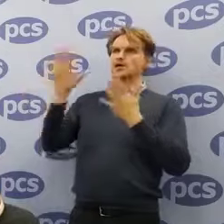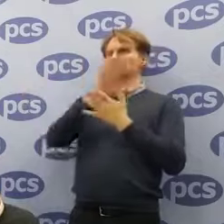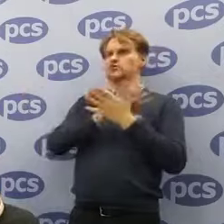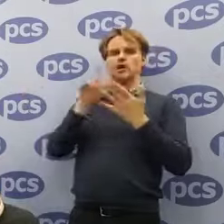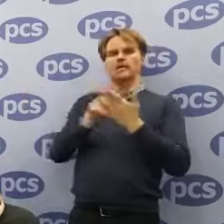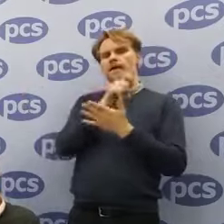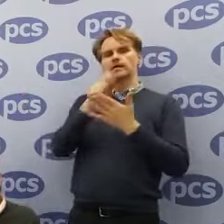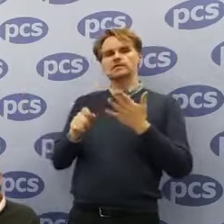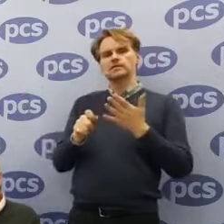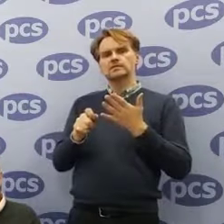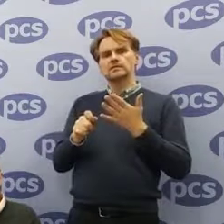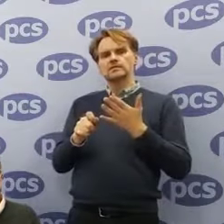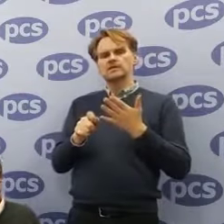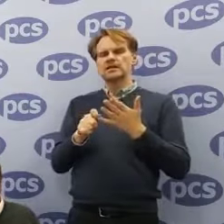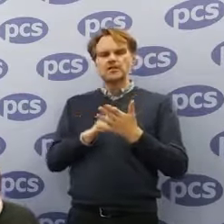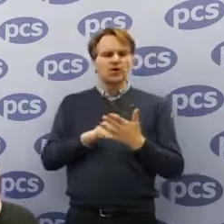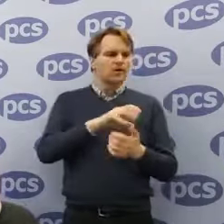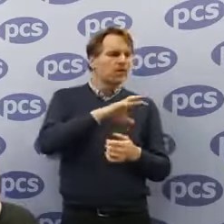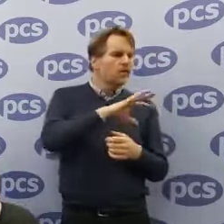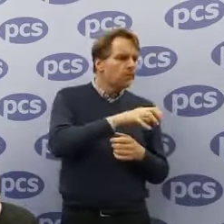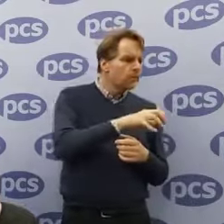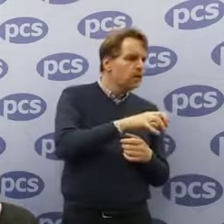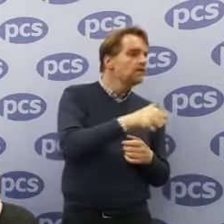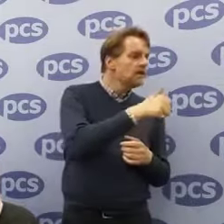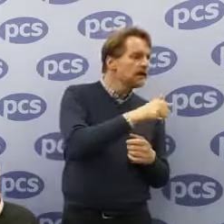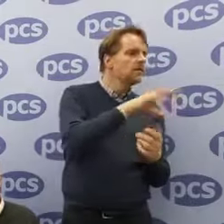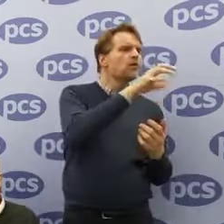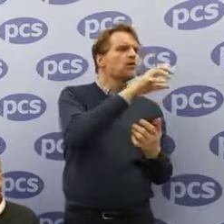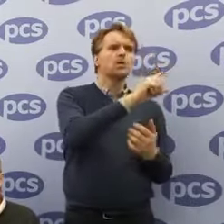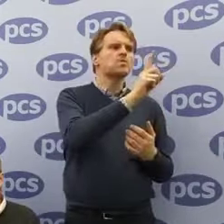earlier question, if we divide up into different groups what will happen is